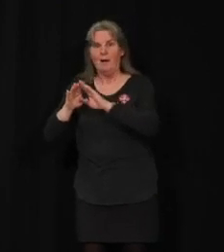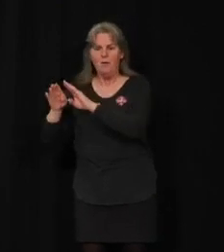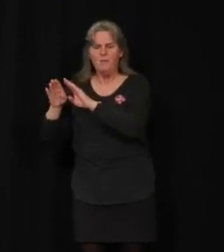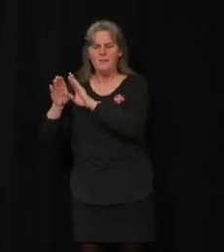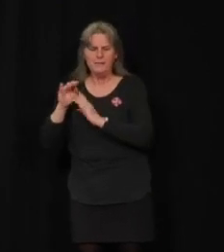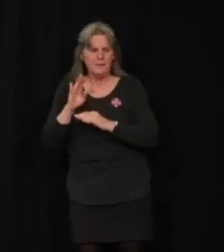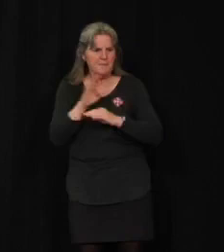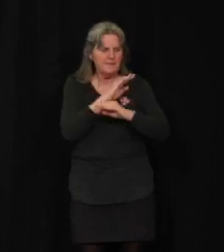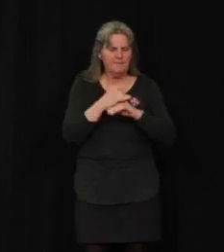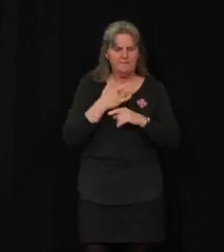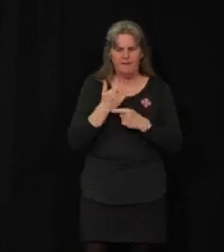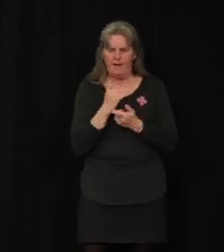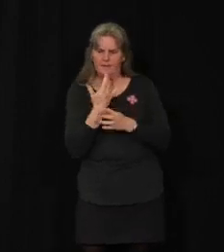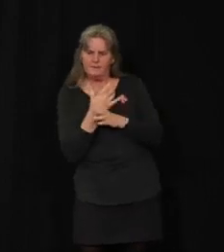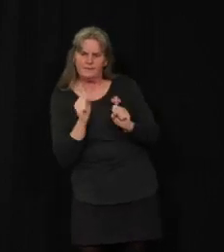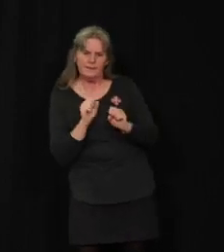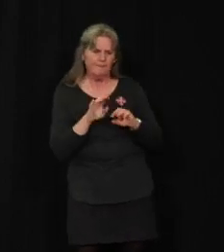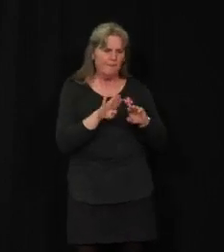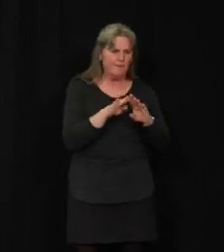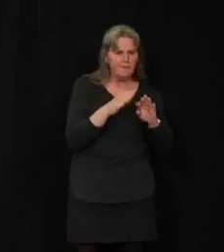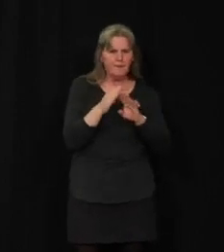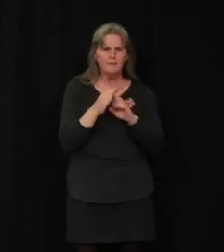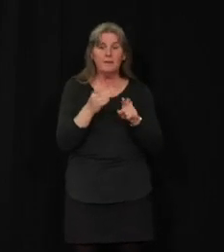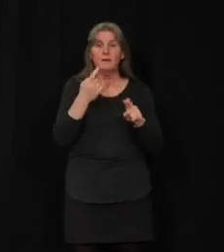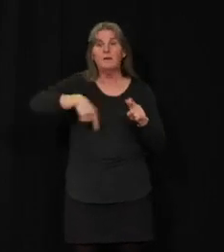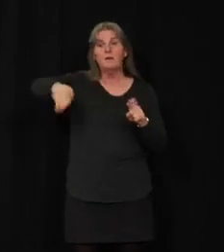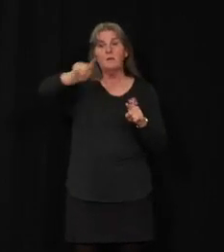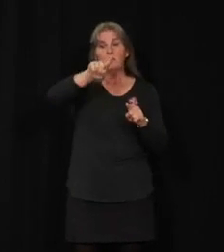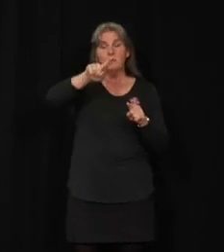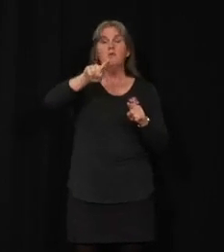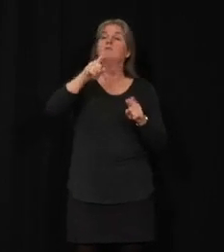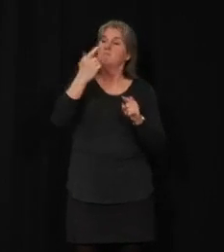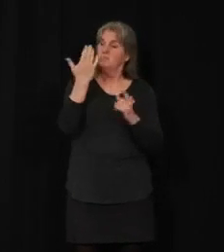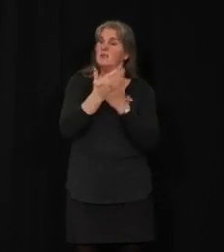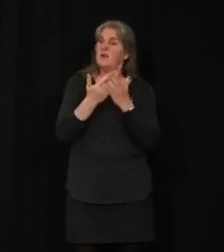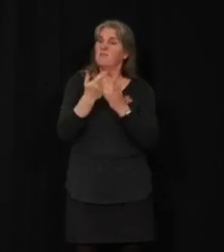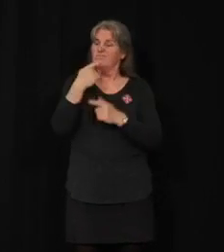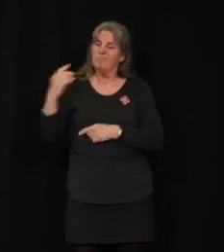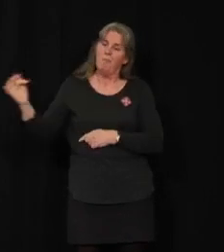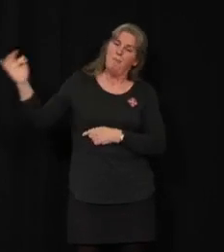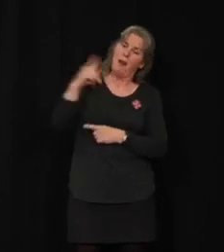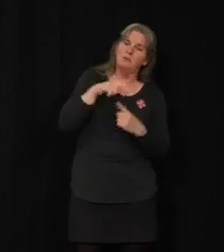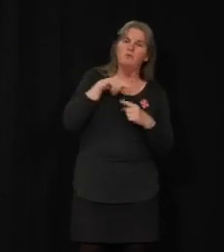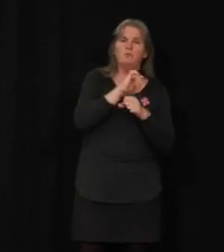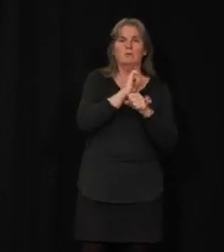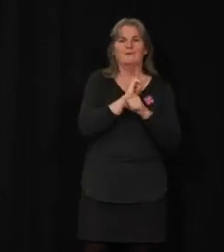operate, Yukoners are being asked to return to work. This is an important part of the